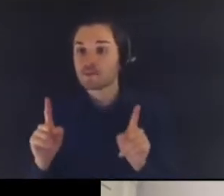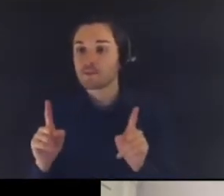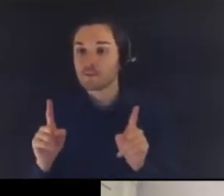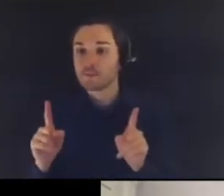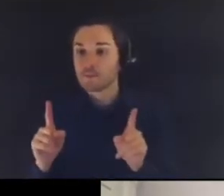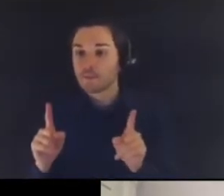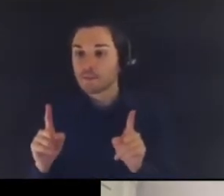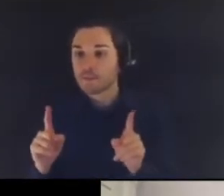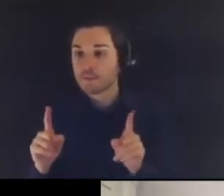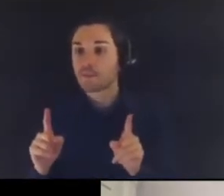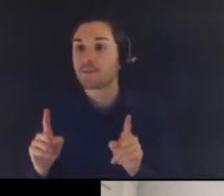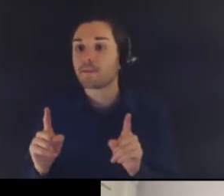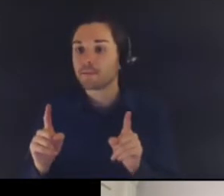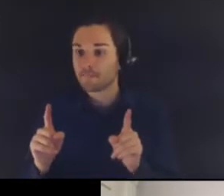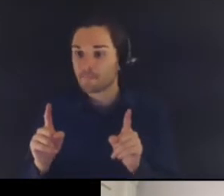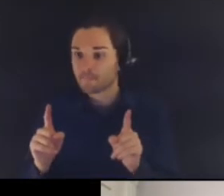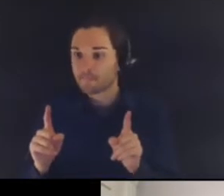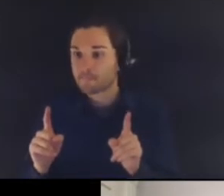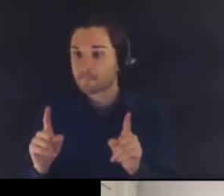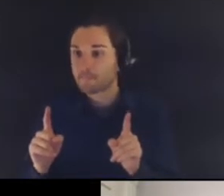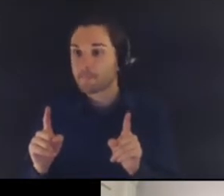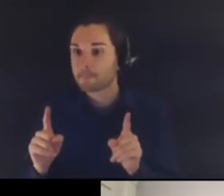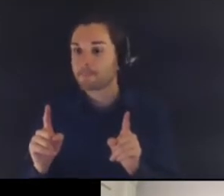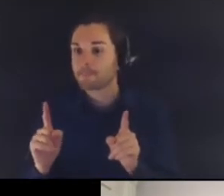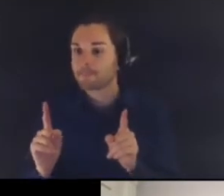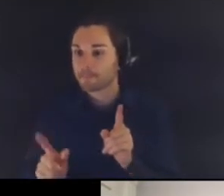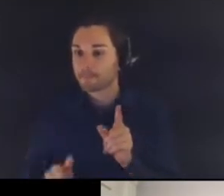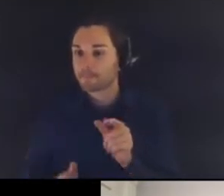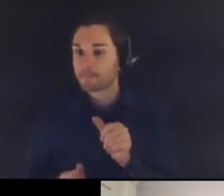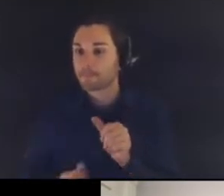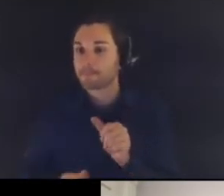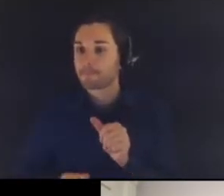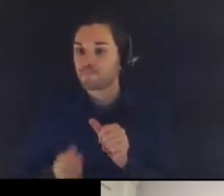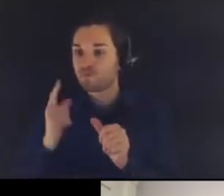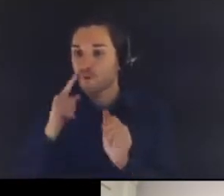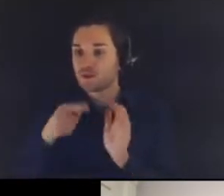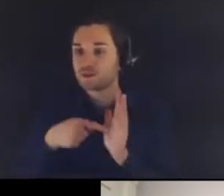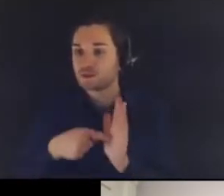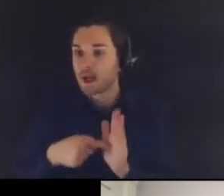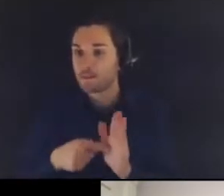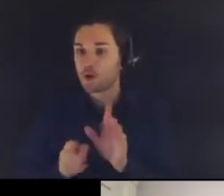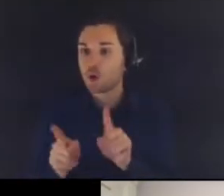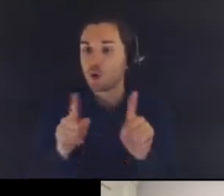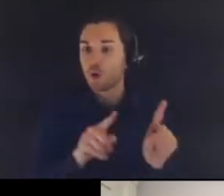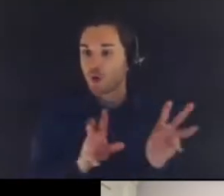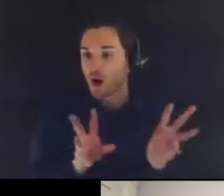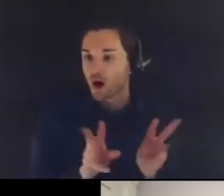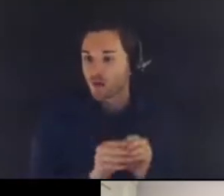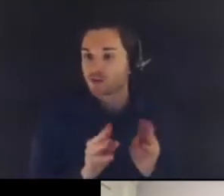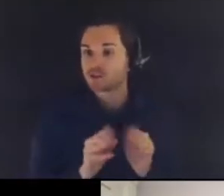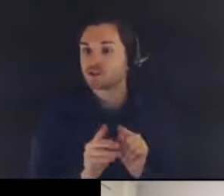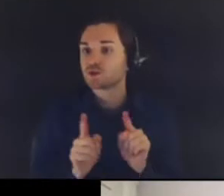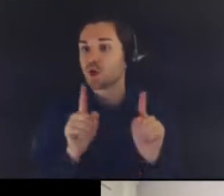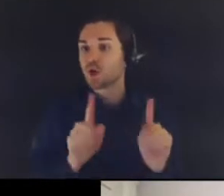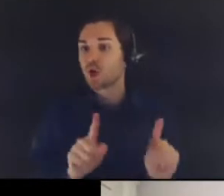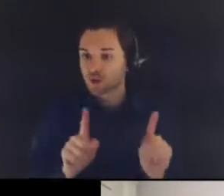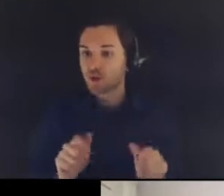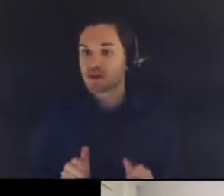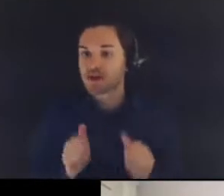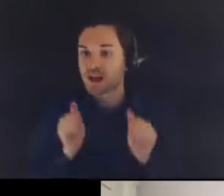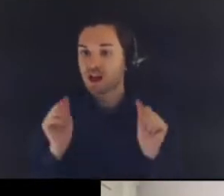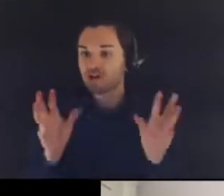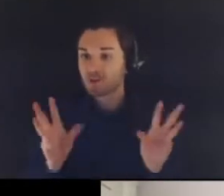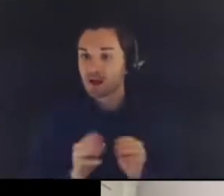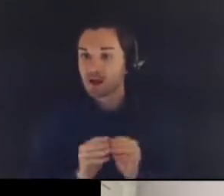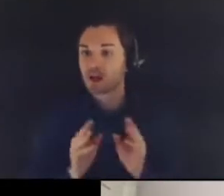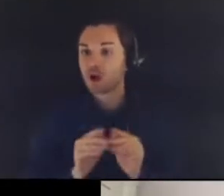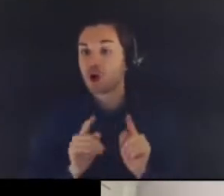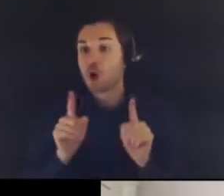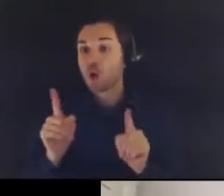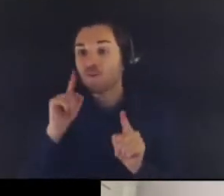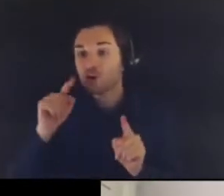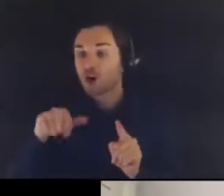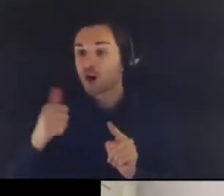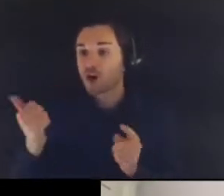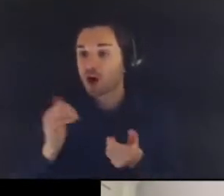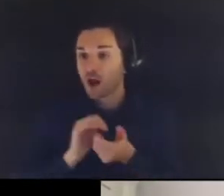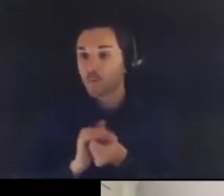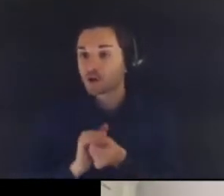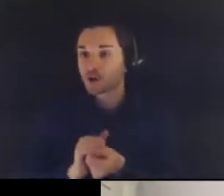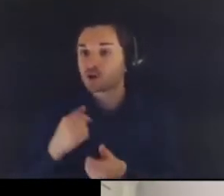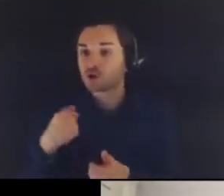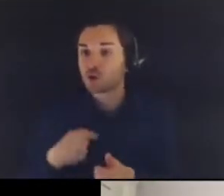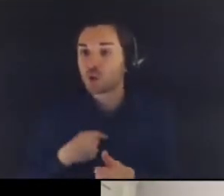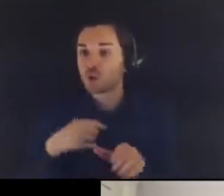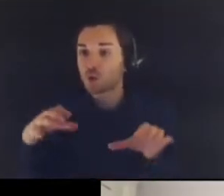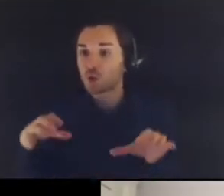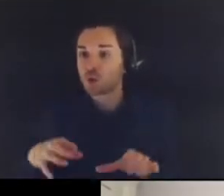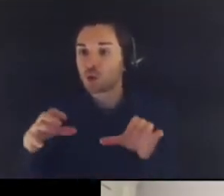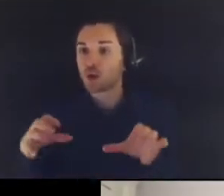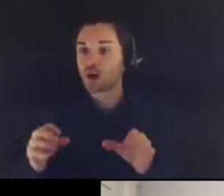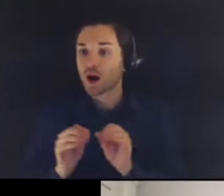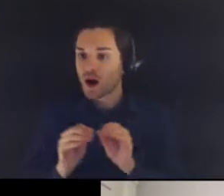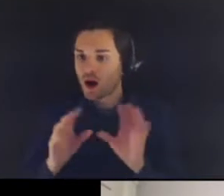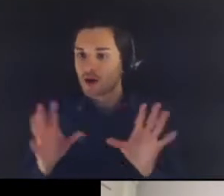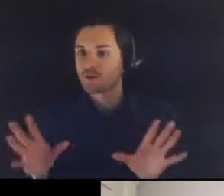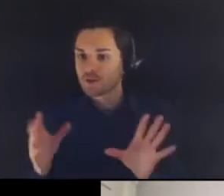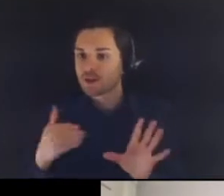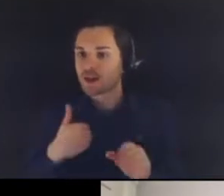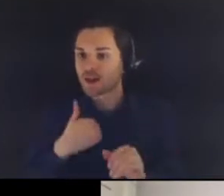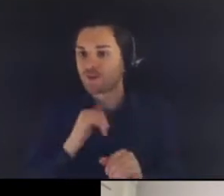for that. That was one thing I had to negotiate and one thing that comes up when you are a